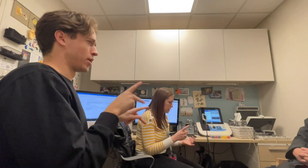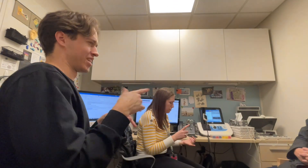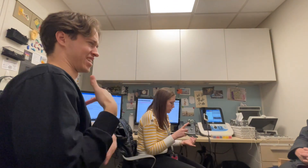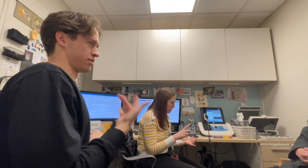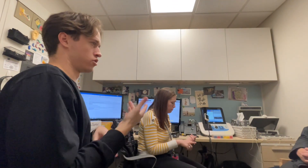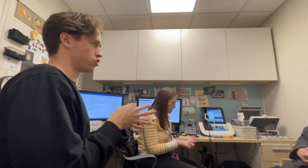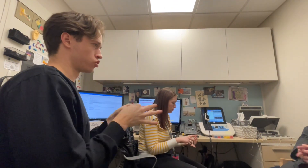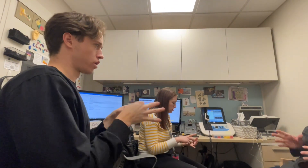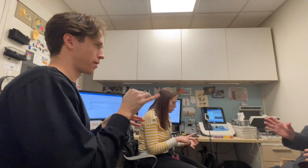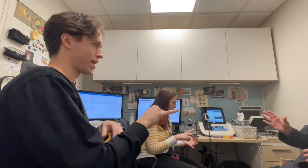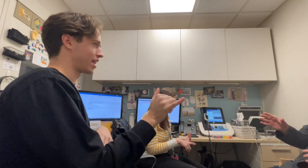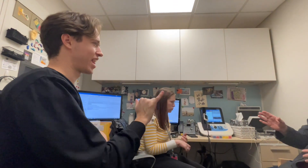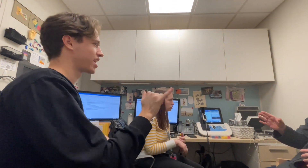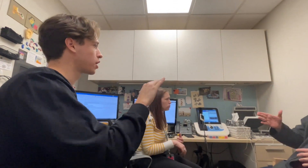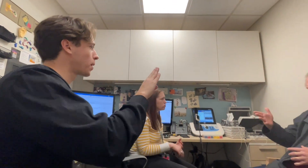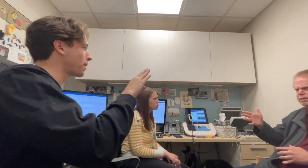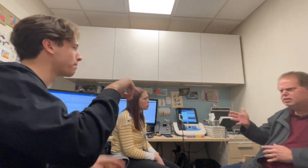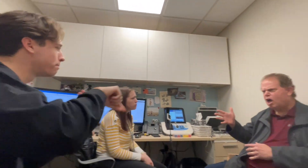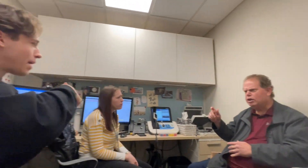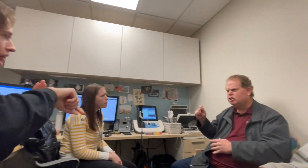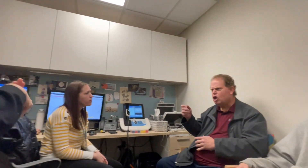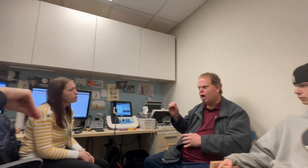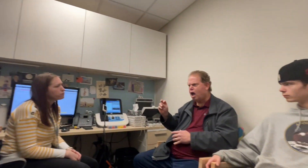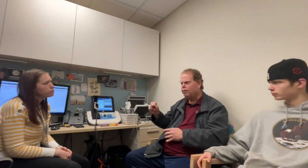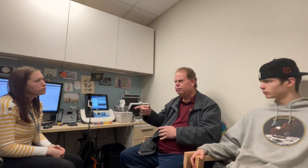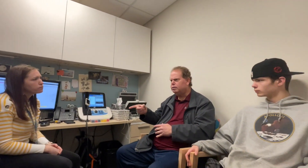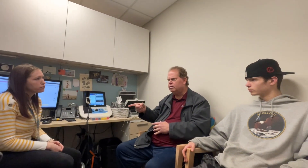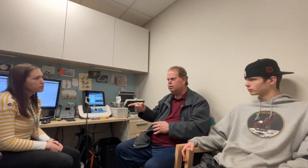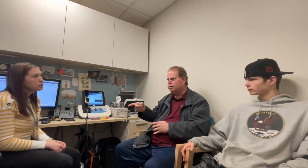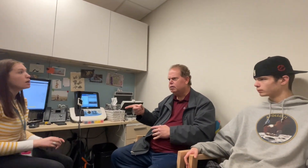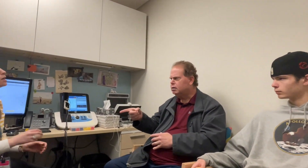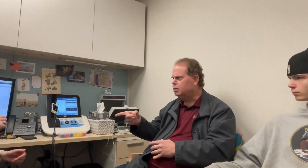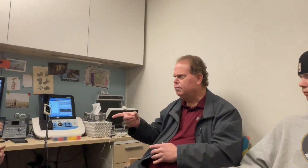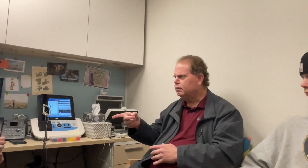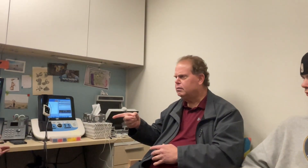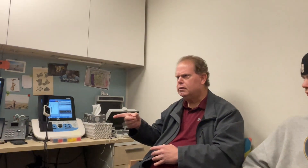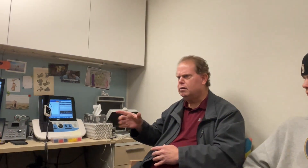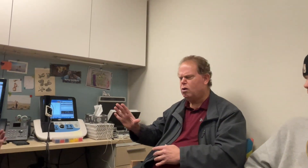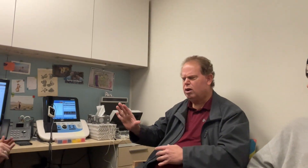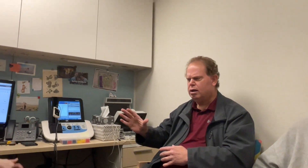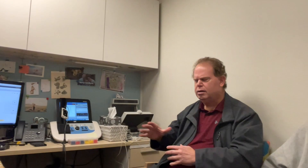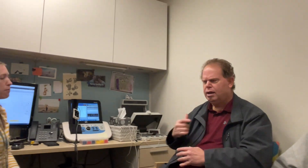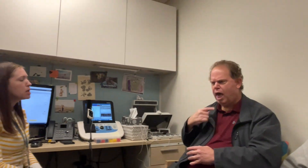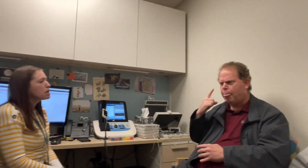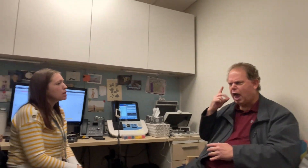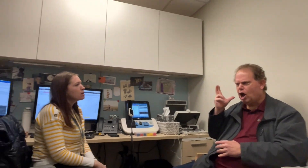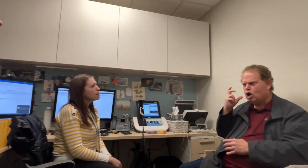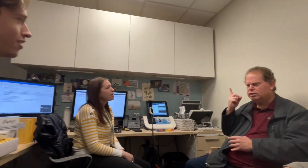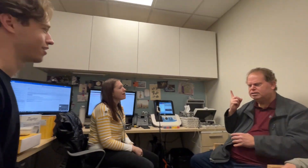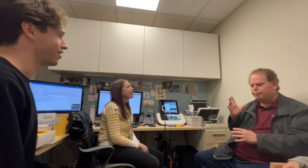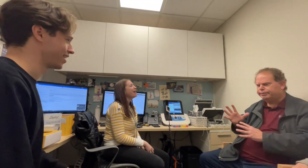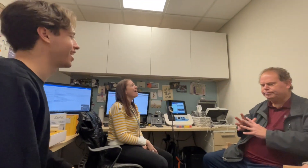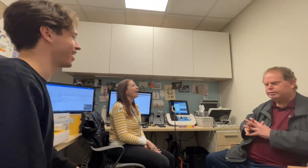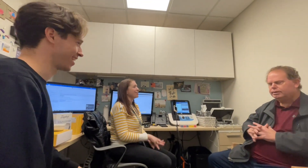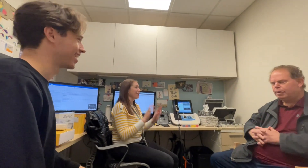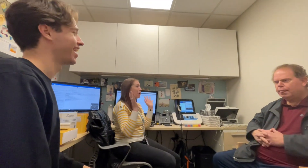sounding like bells and whistles or turn on so did you already turn not yet not yet like